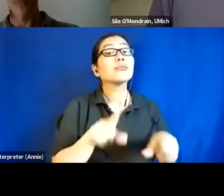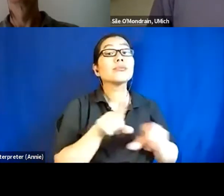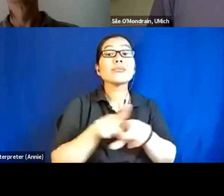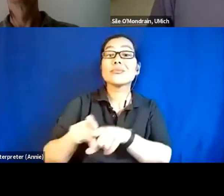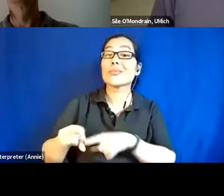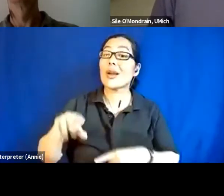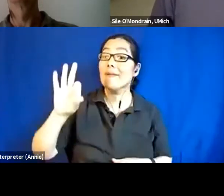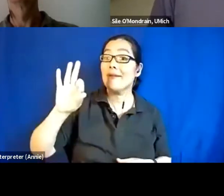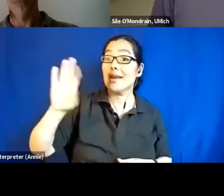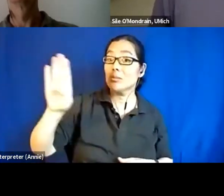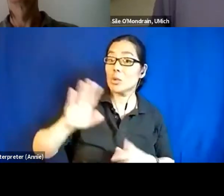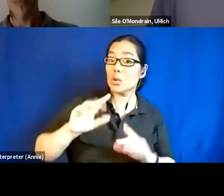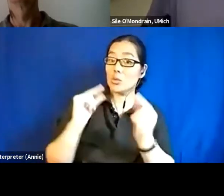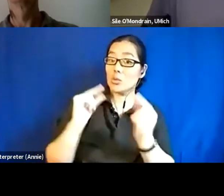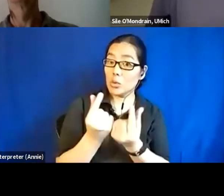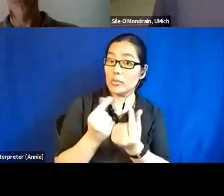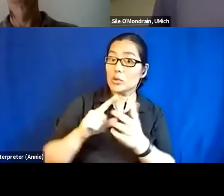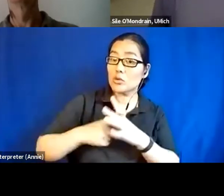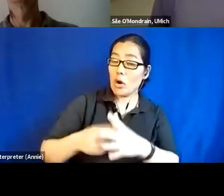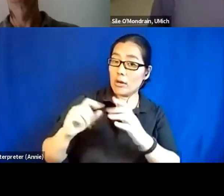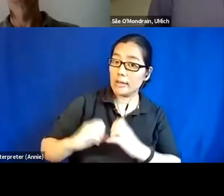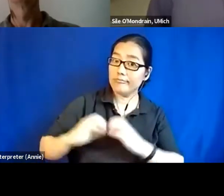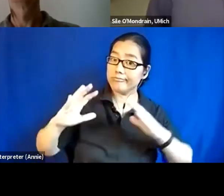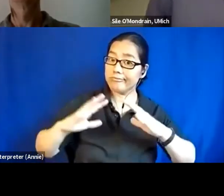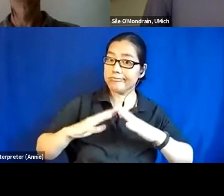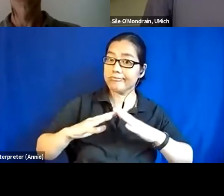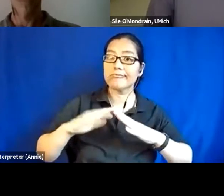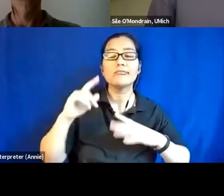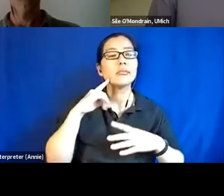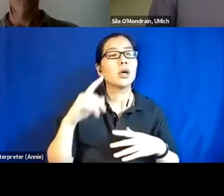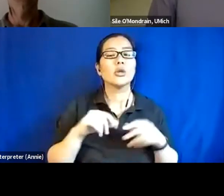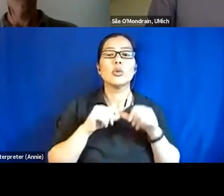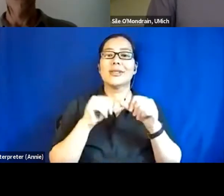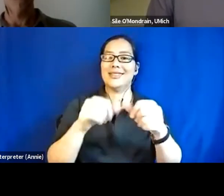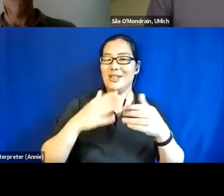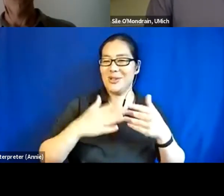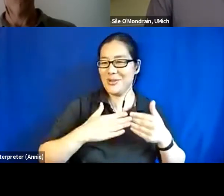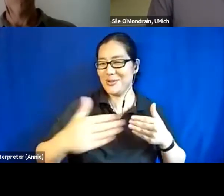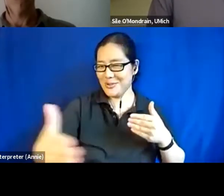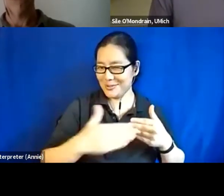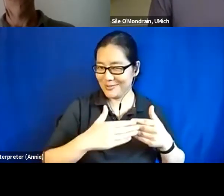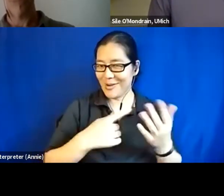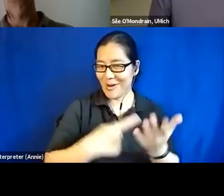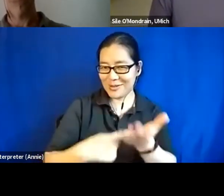allow for additional conversations that can continue after today's symposium is over. If you'd like to check